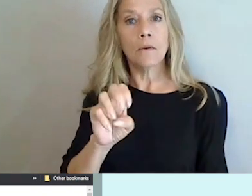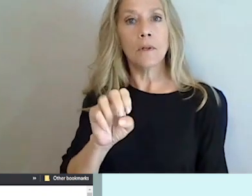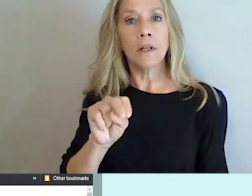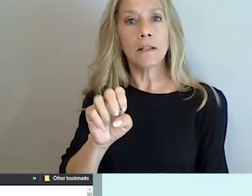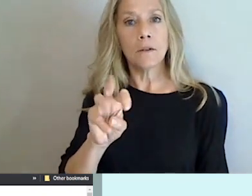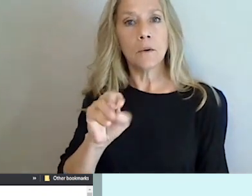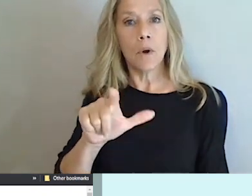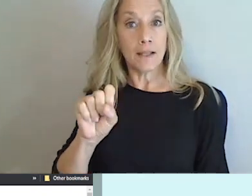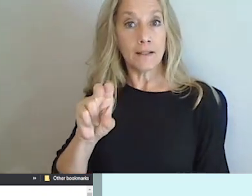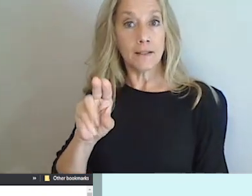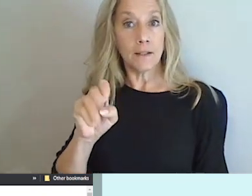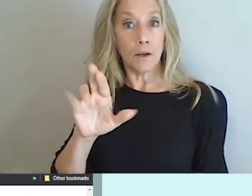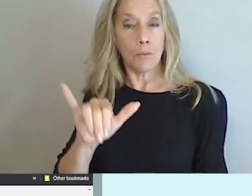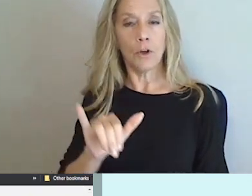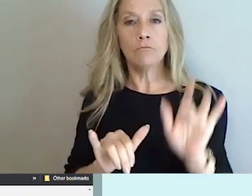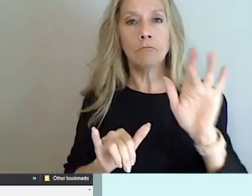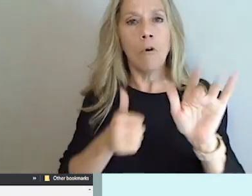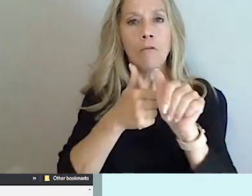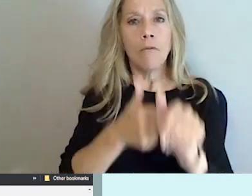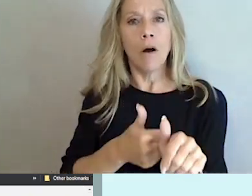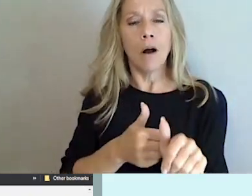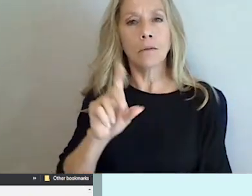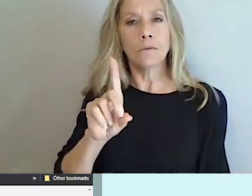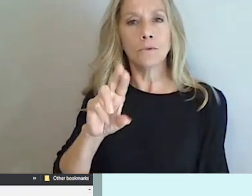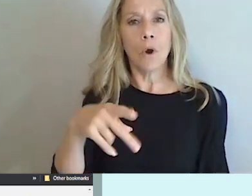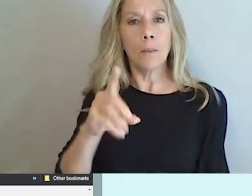Use the drop-down arrows to review each section of the renewal.